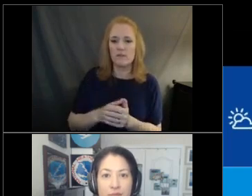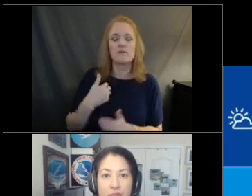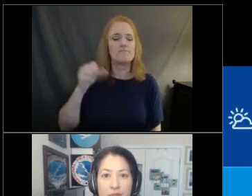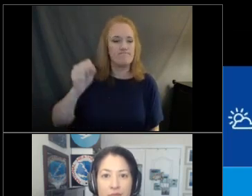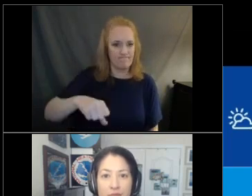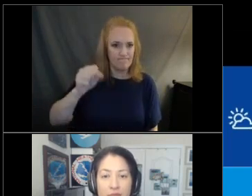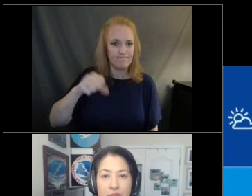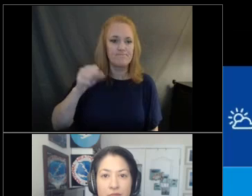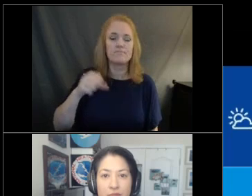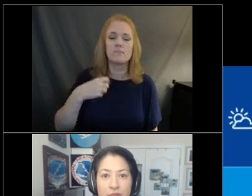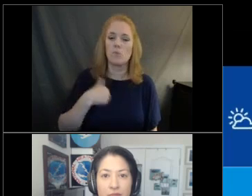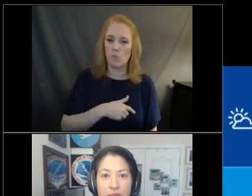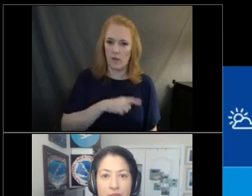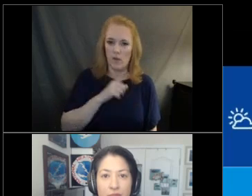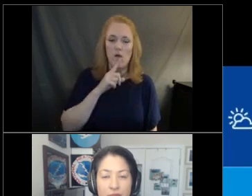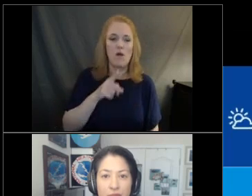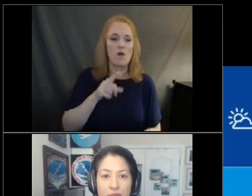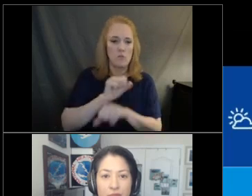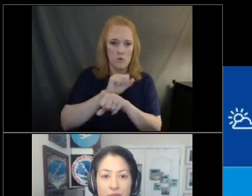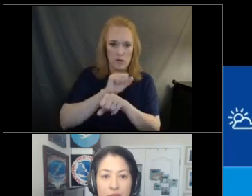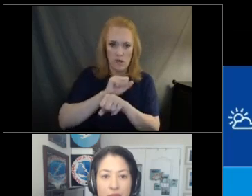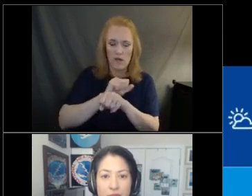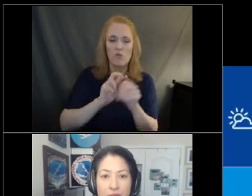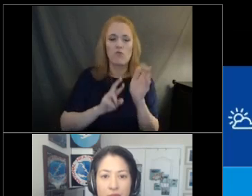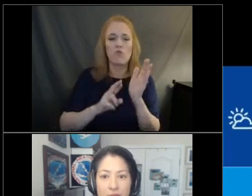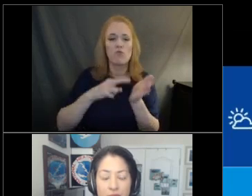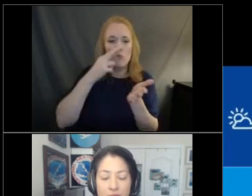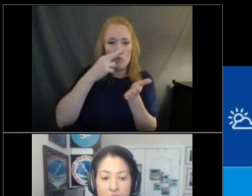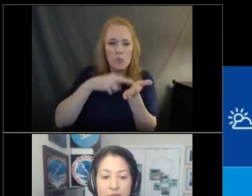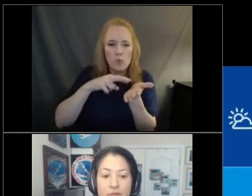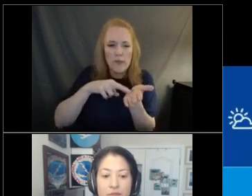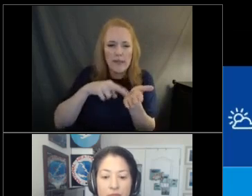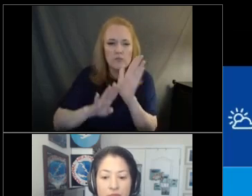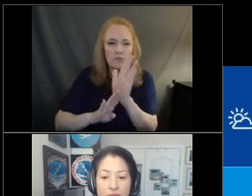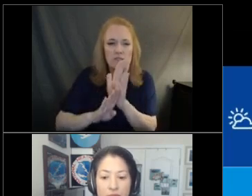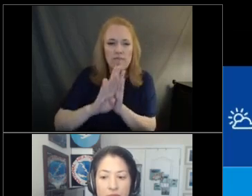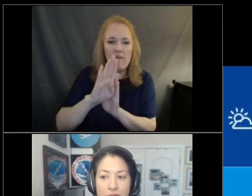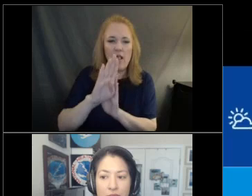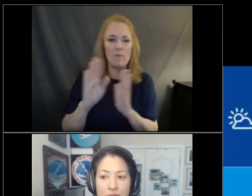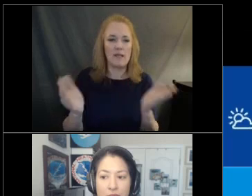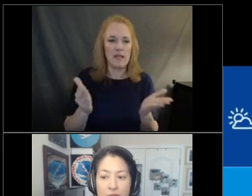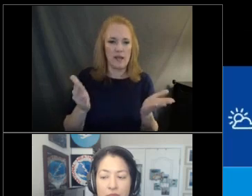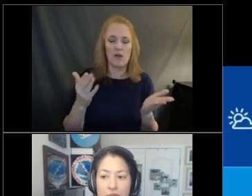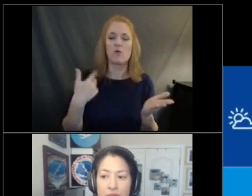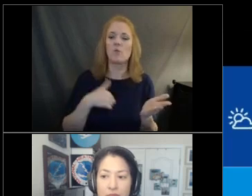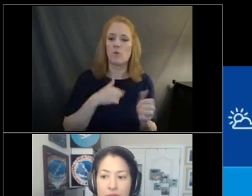we're in more of a research development mode internally here. We are using the extended